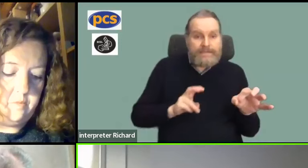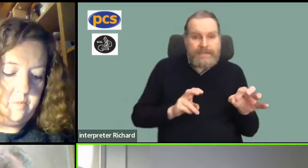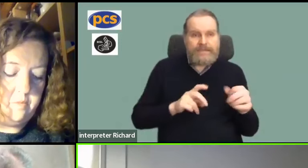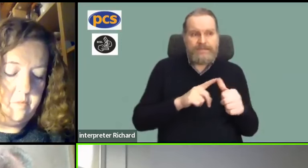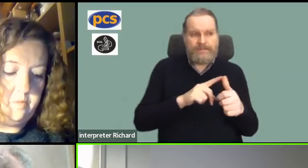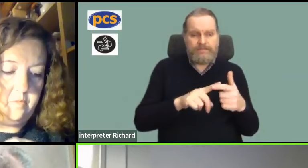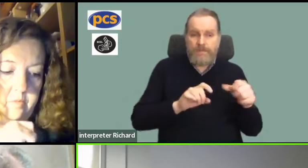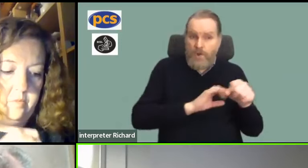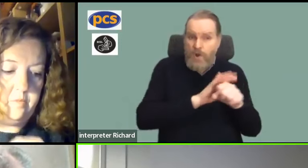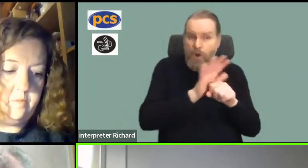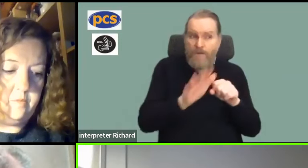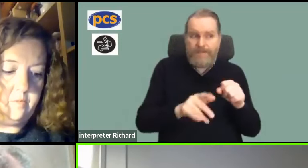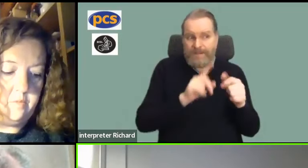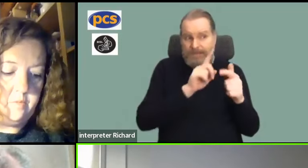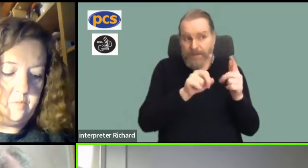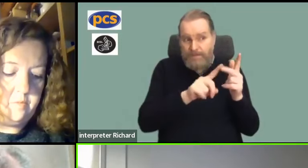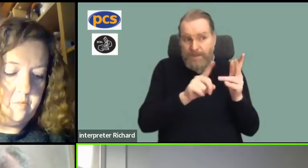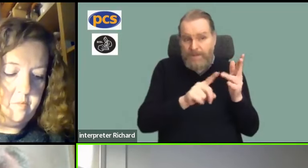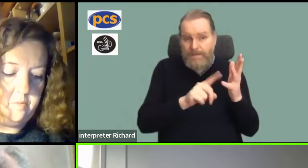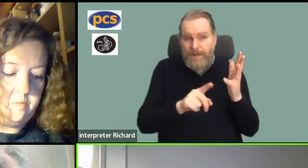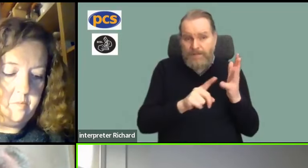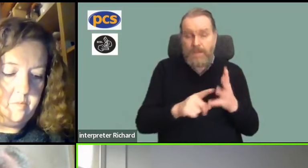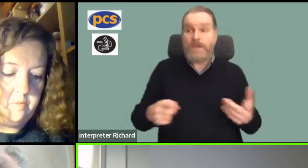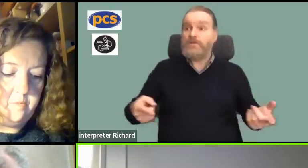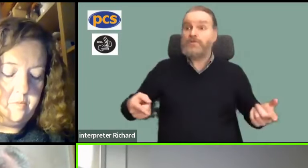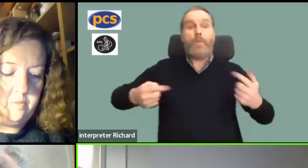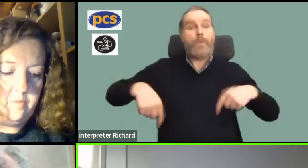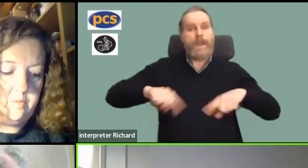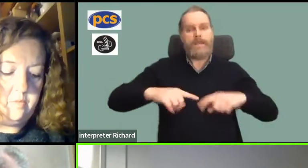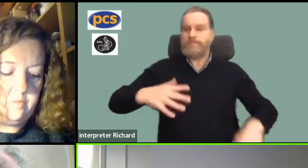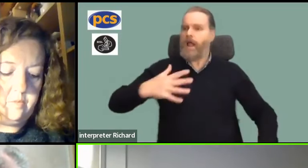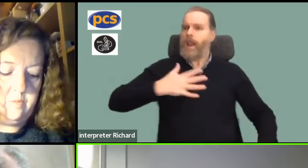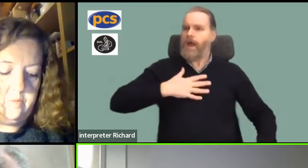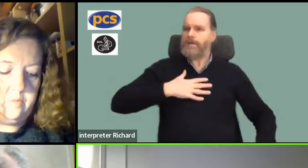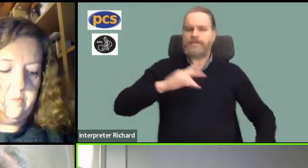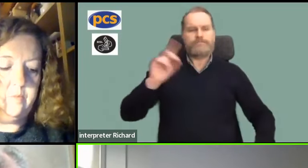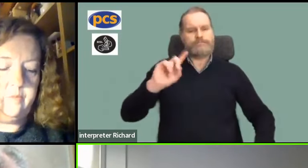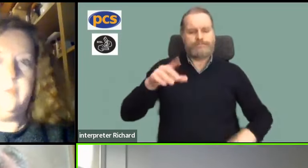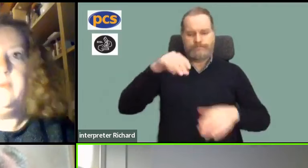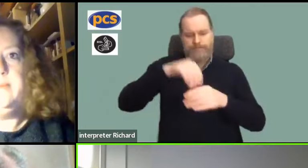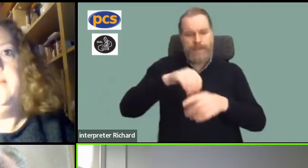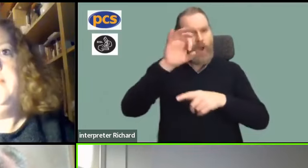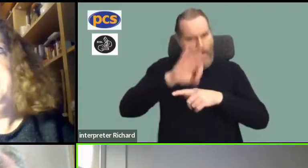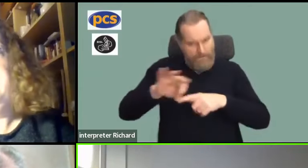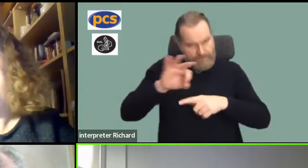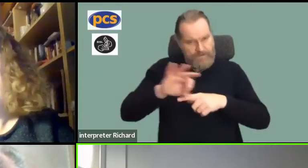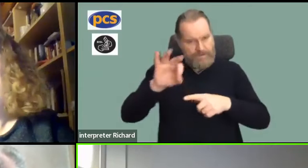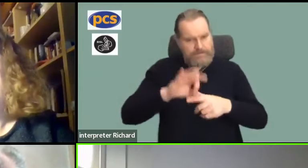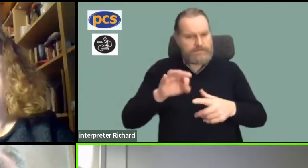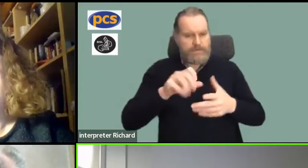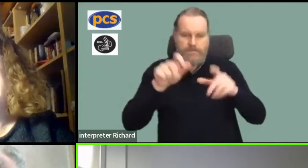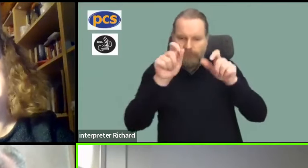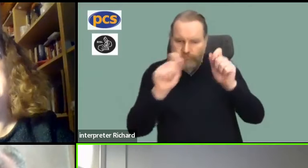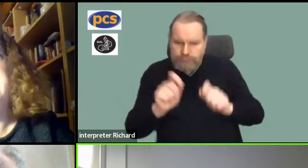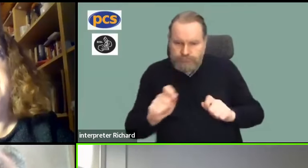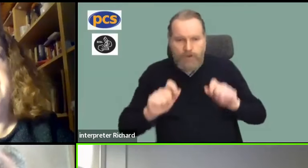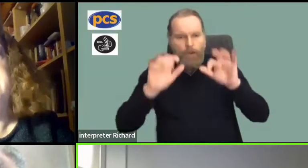weather weather things like that weather things like that. So we we want So we we want to. They want to be in the office, helping out, doing what they should be doing from data